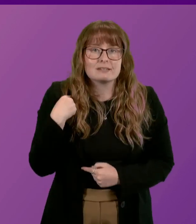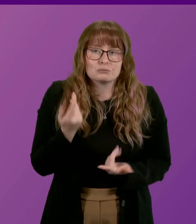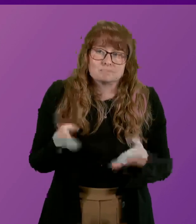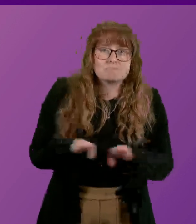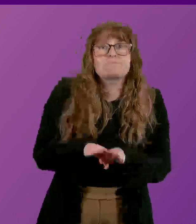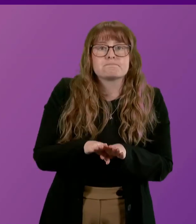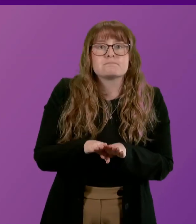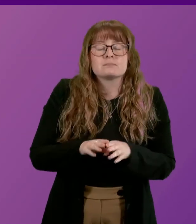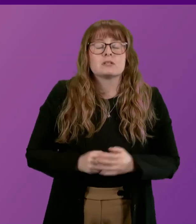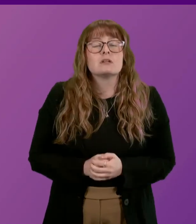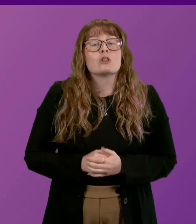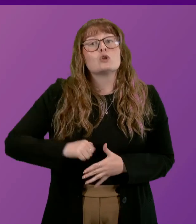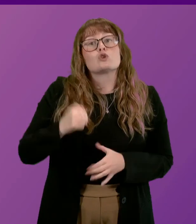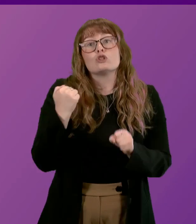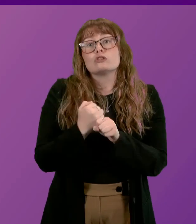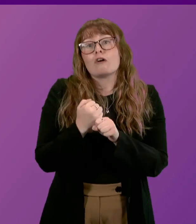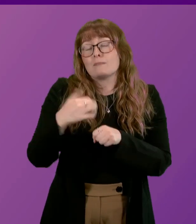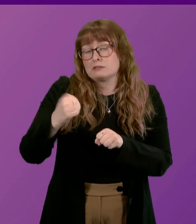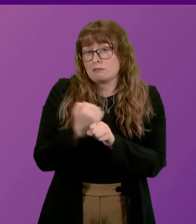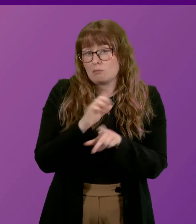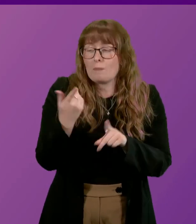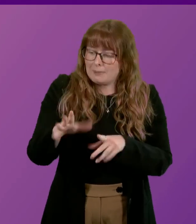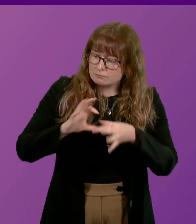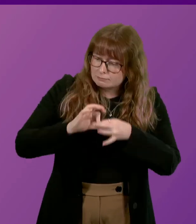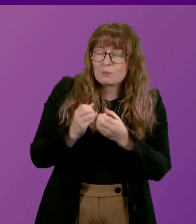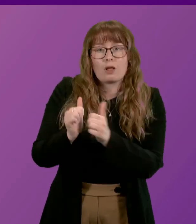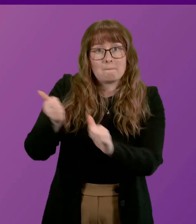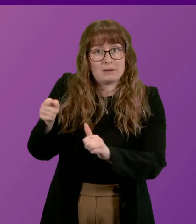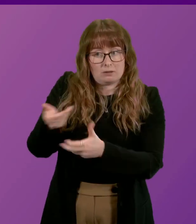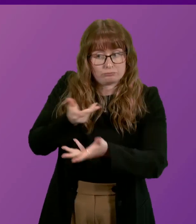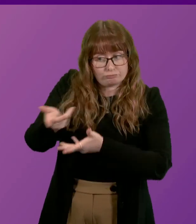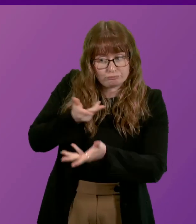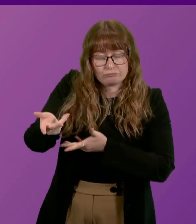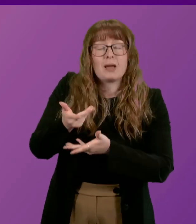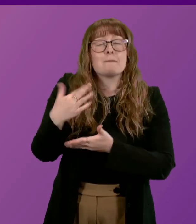The Scottish Government has engaged with the company. Over a series of years,